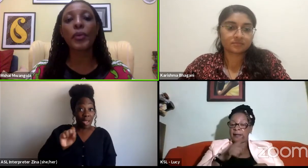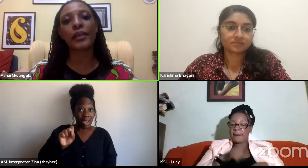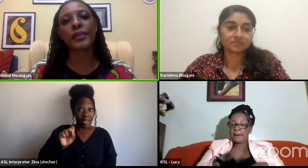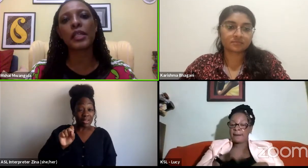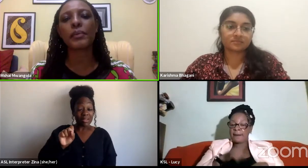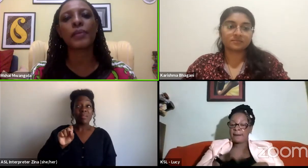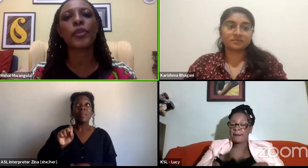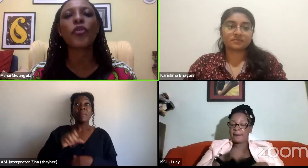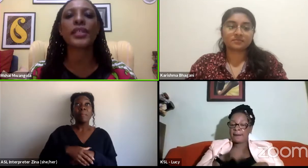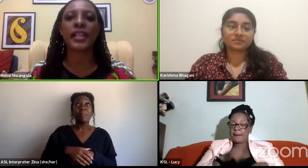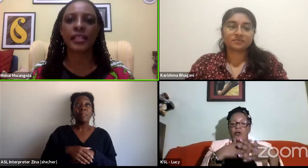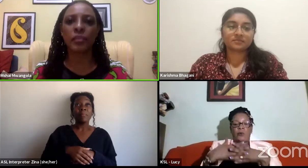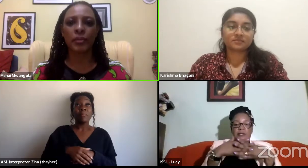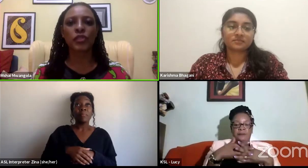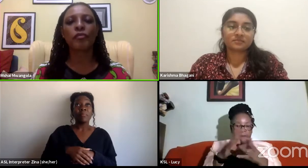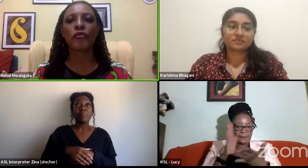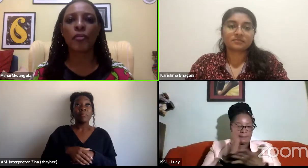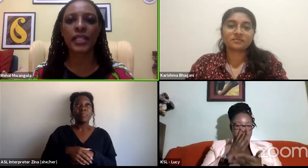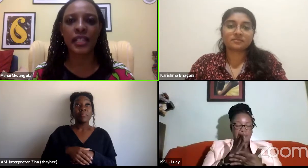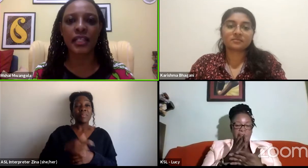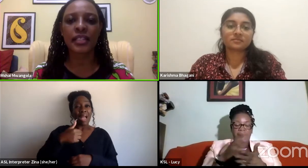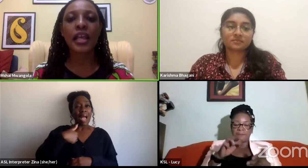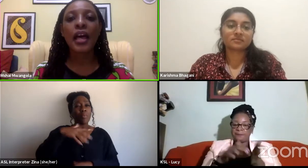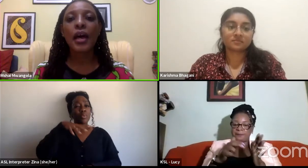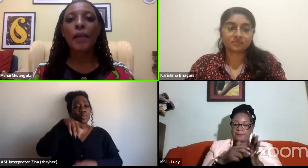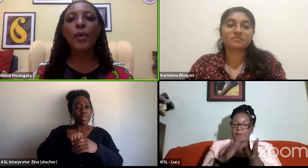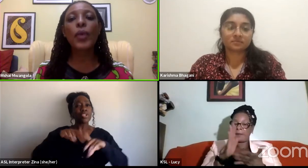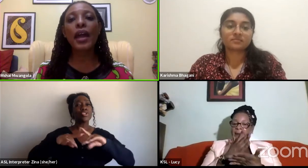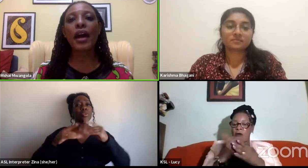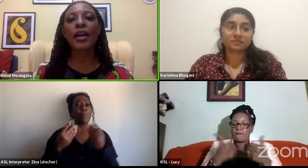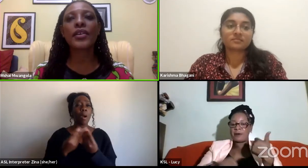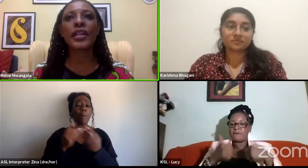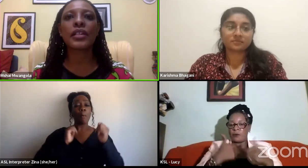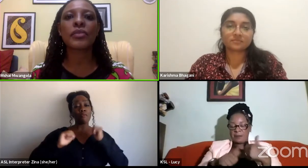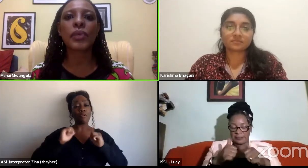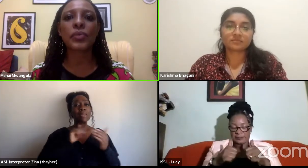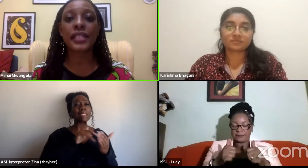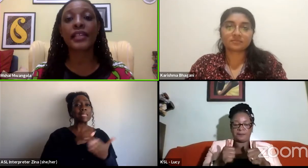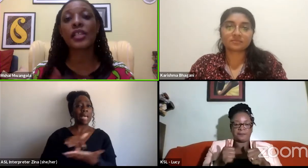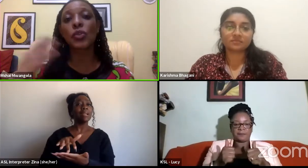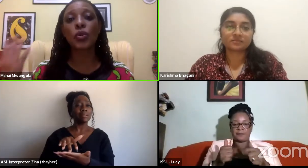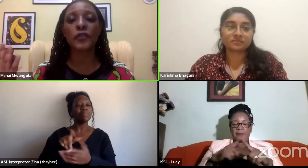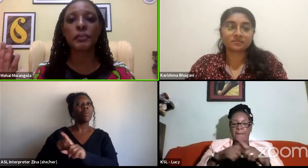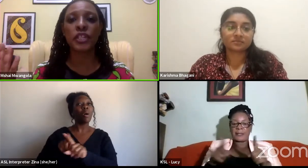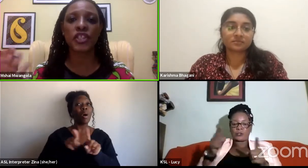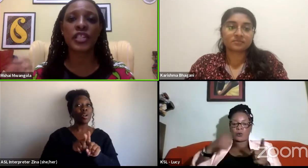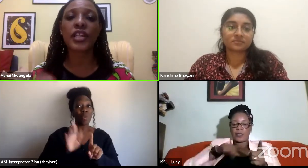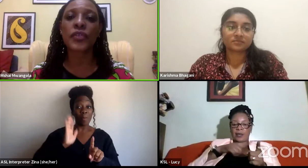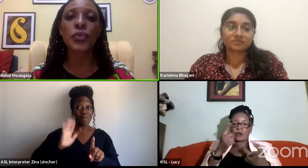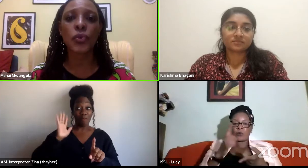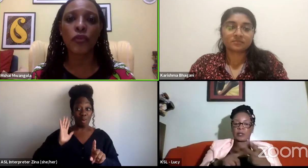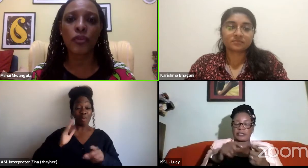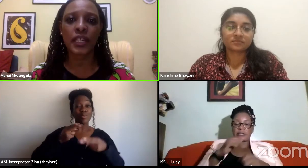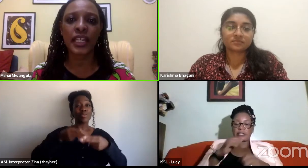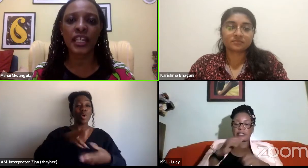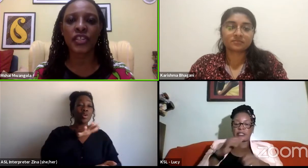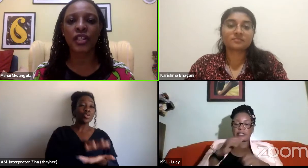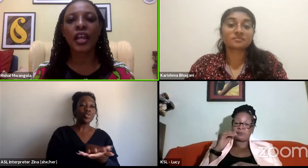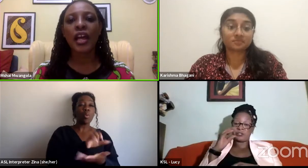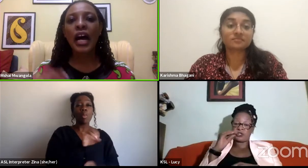Northwestern has a department of performance studies, but we are in what was then the school of speech, it's now the school of communication.